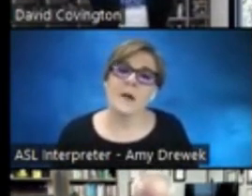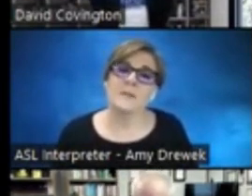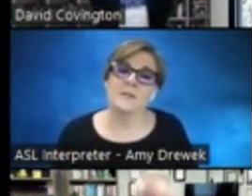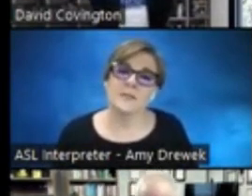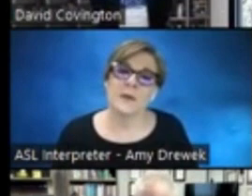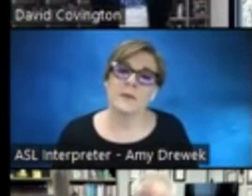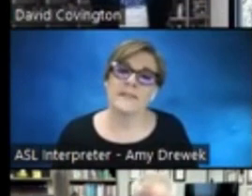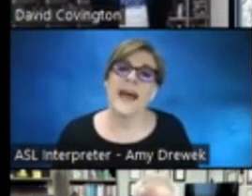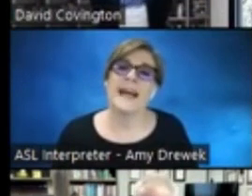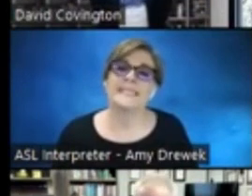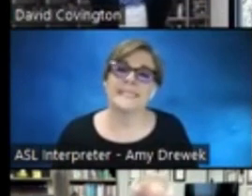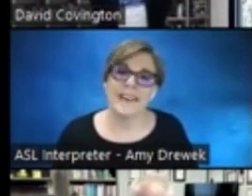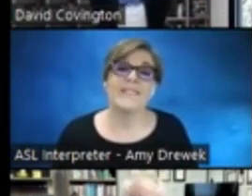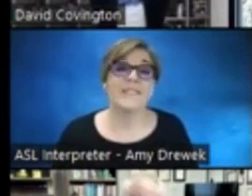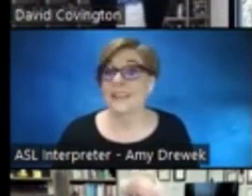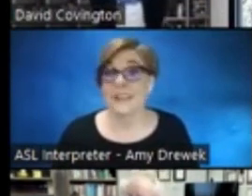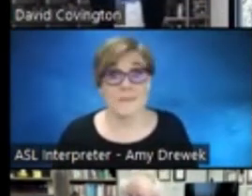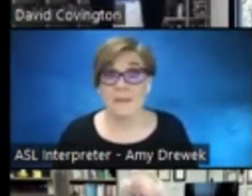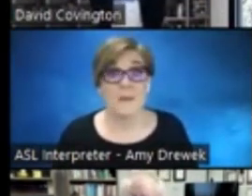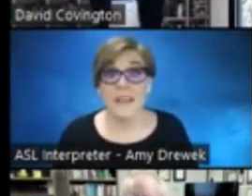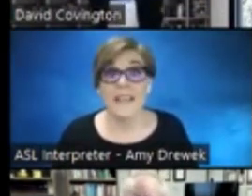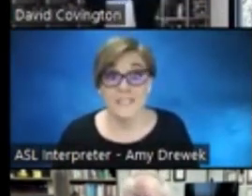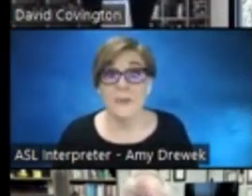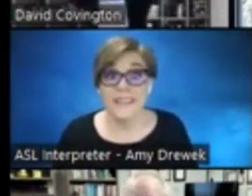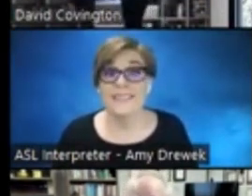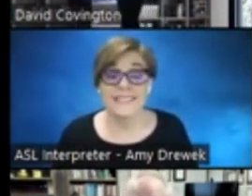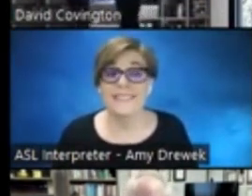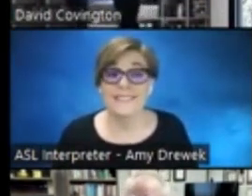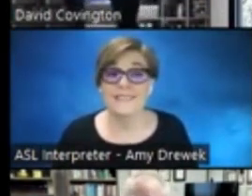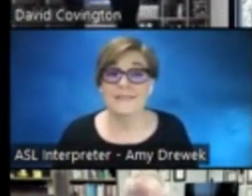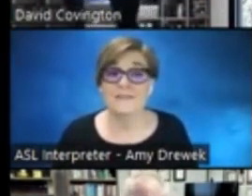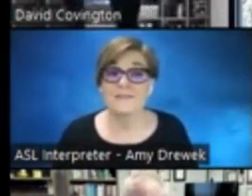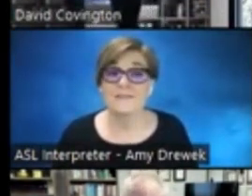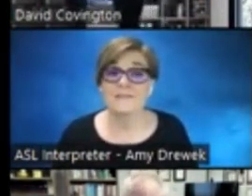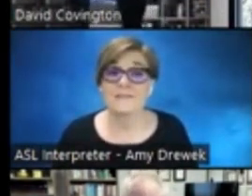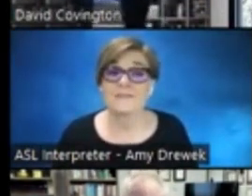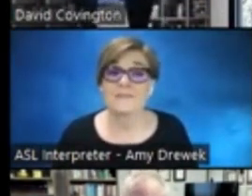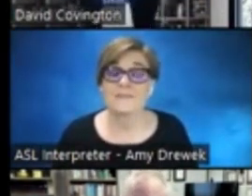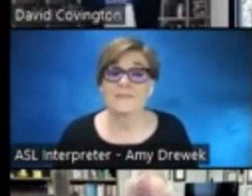IT ALSO SHOWS THAT DEAF PEOPLE CAN DO IT.